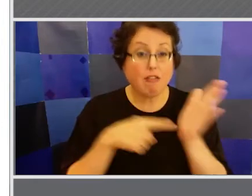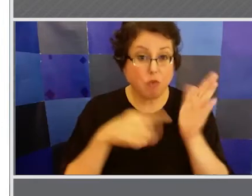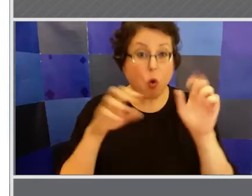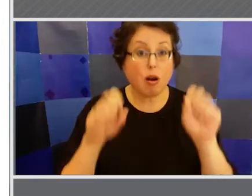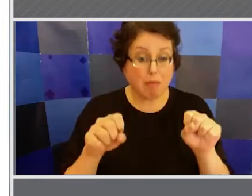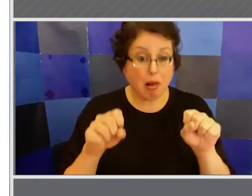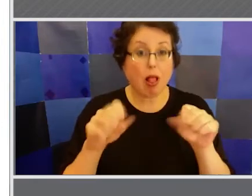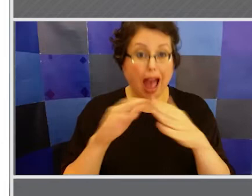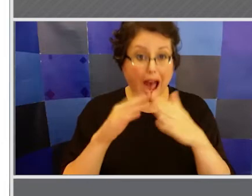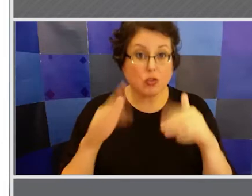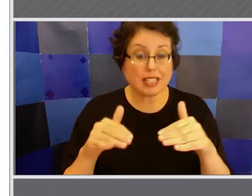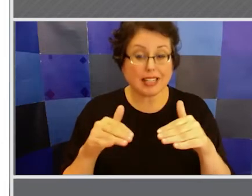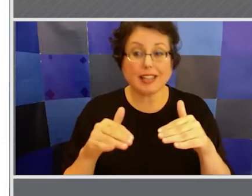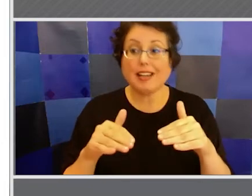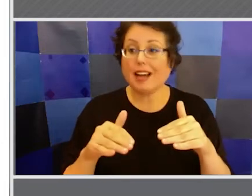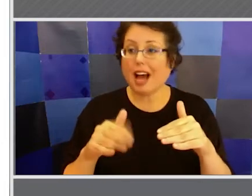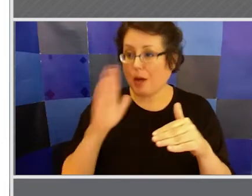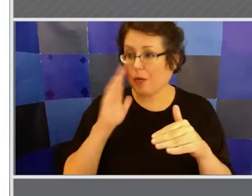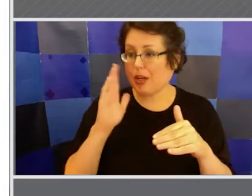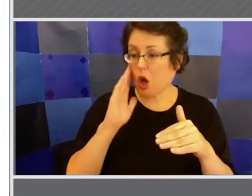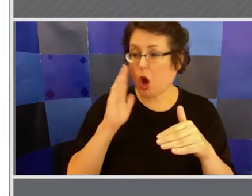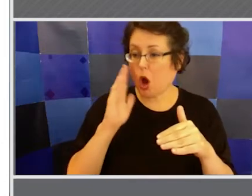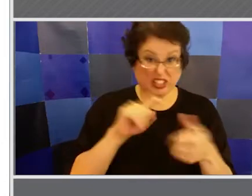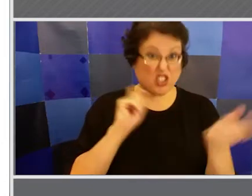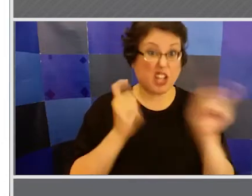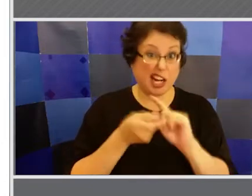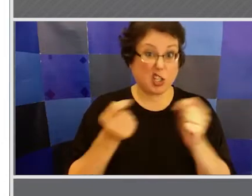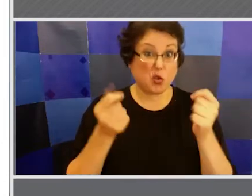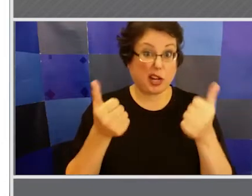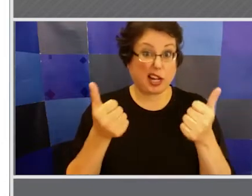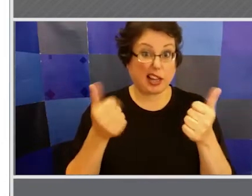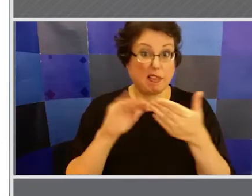We're all seeing the markets change quickly in our community.